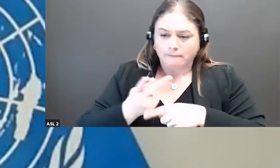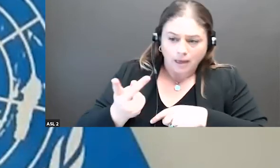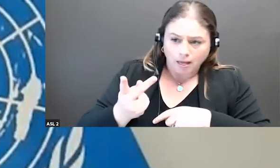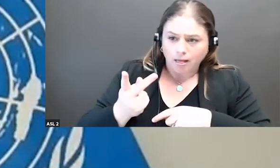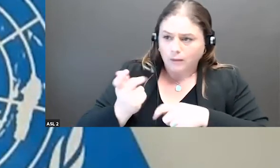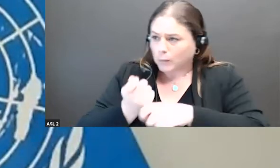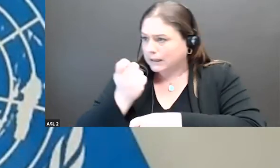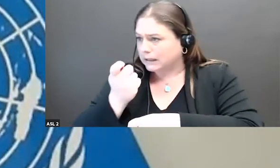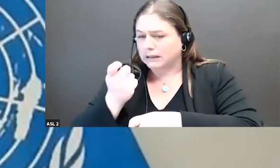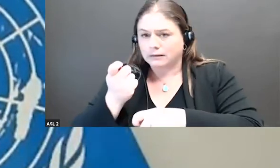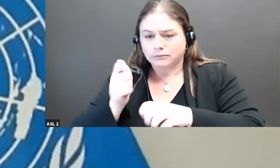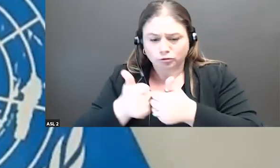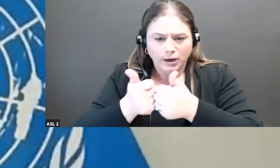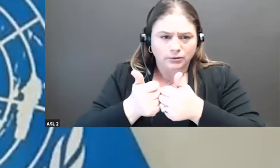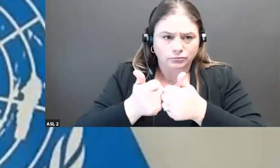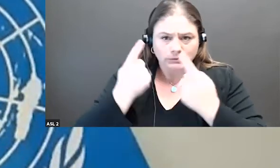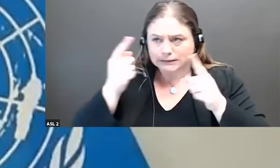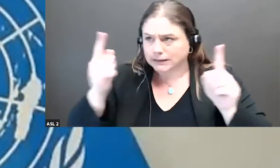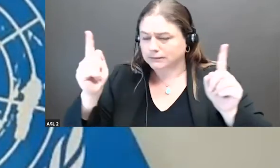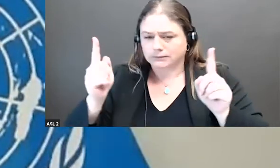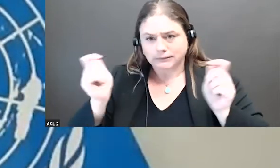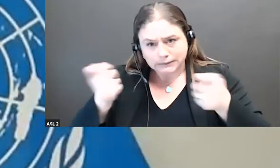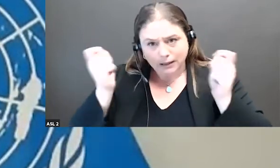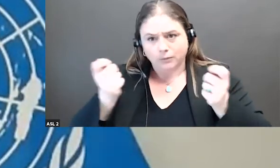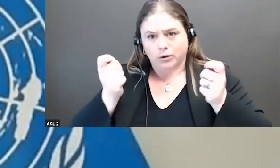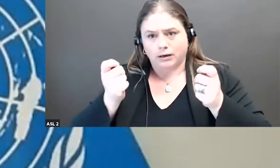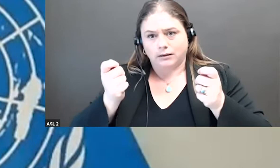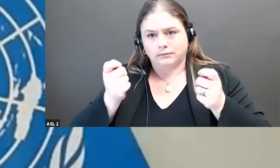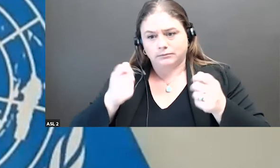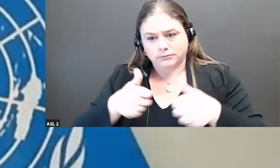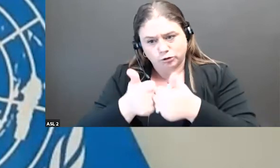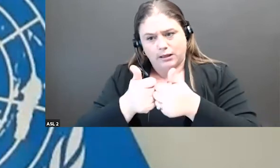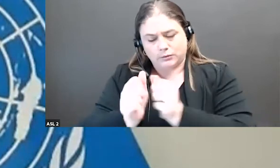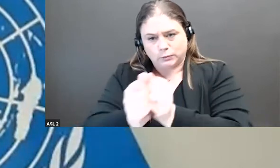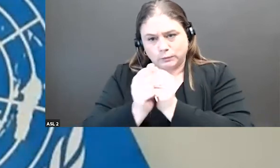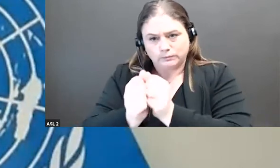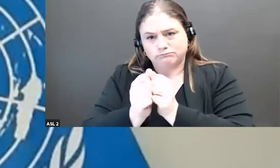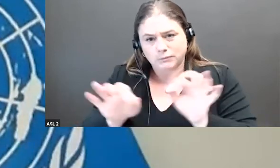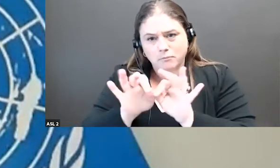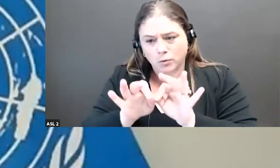challenges. These are challenges we face together. And the reason I think you can use the convention